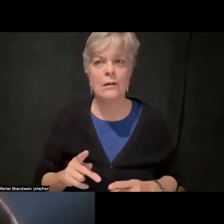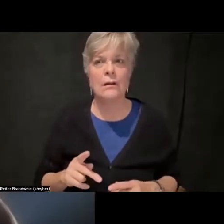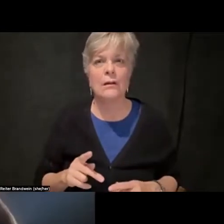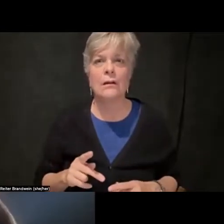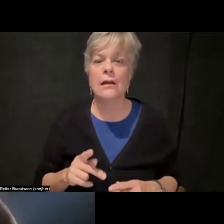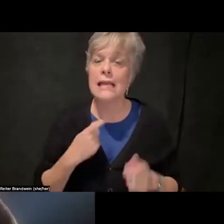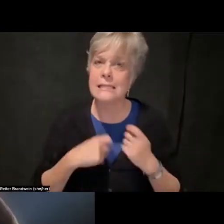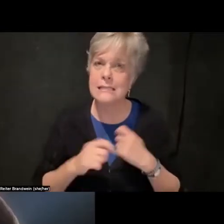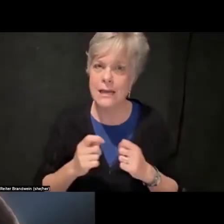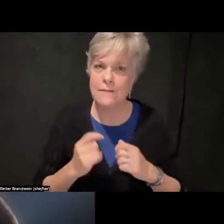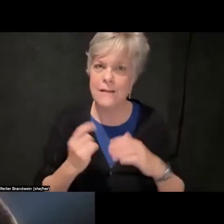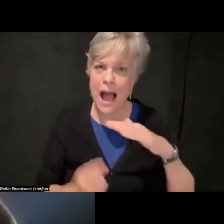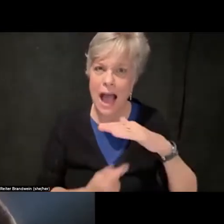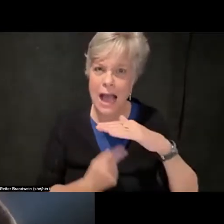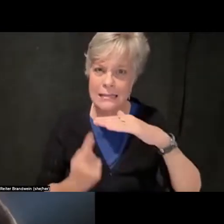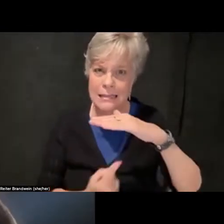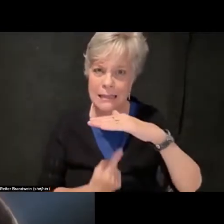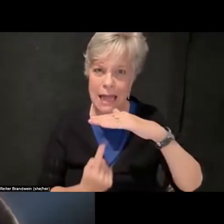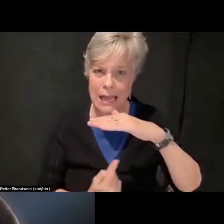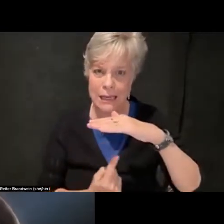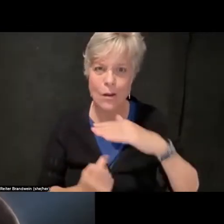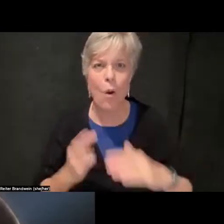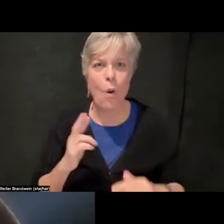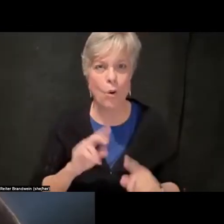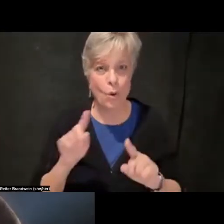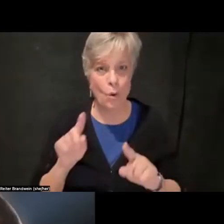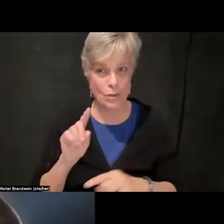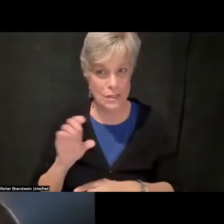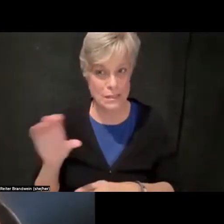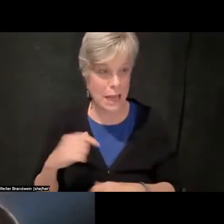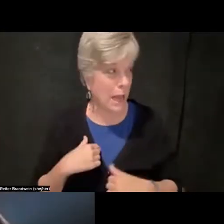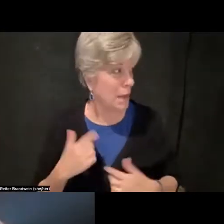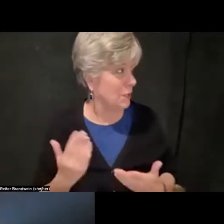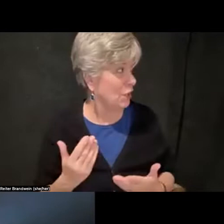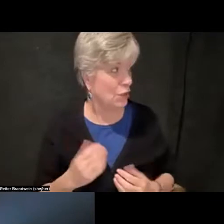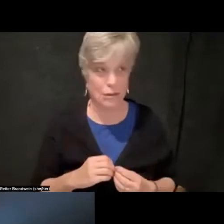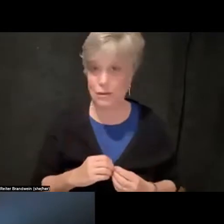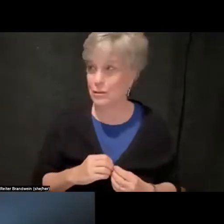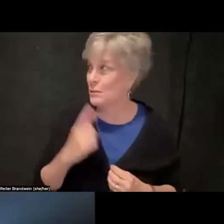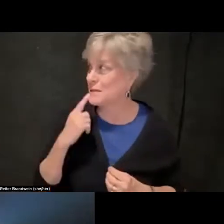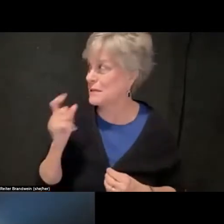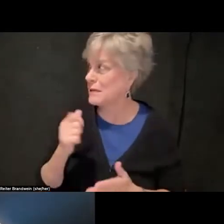Or even just going to the DCC and being like, I'm here because I need help with something.